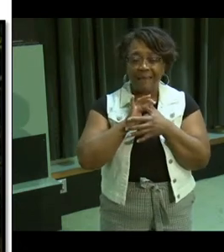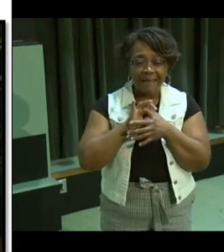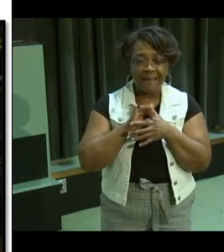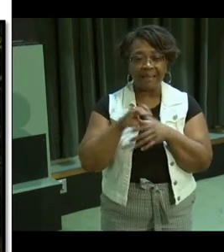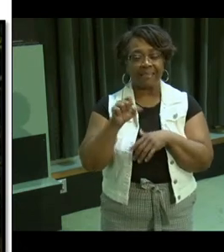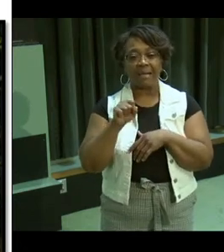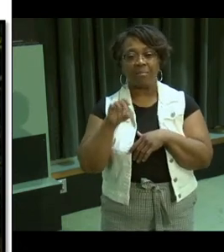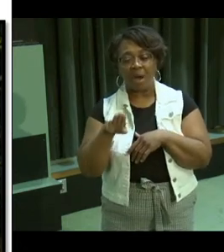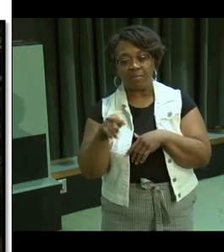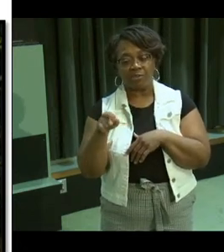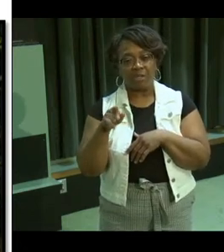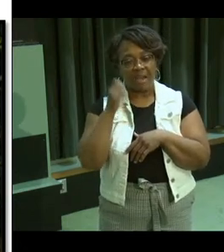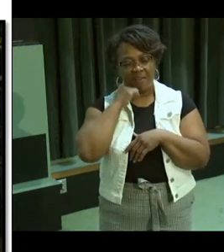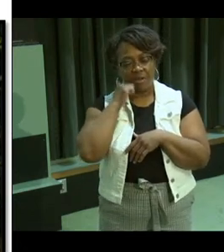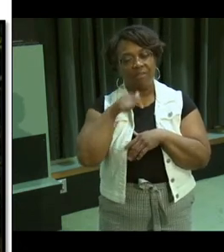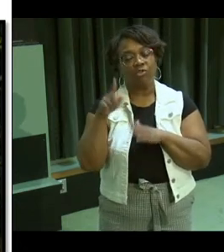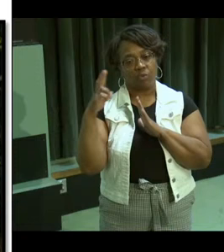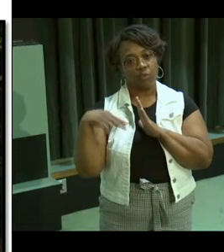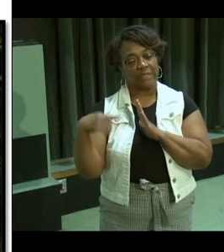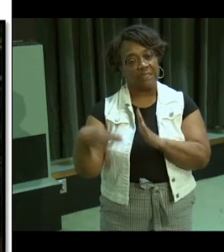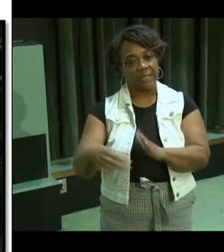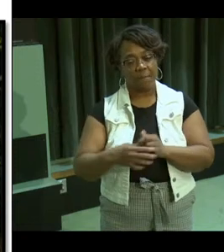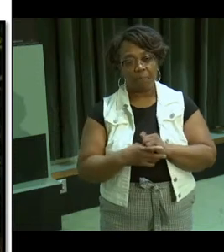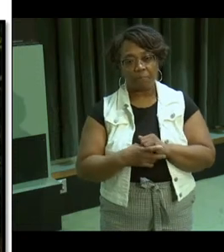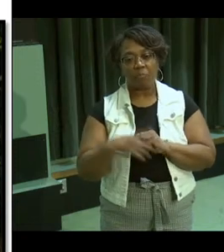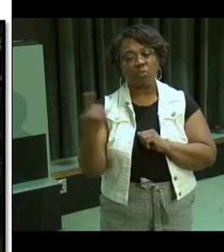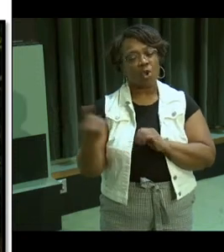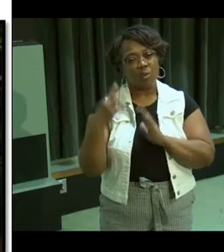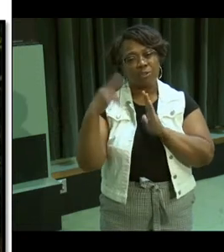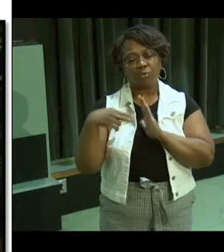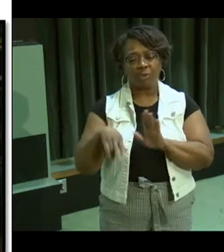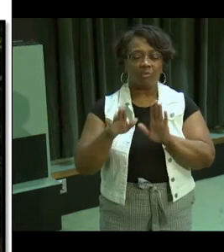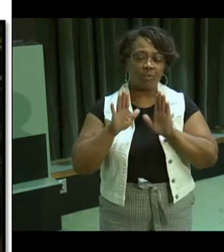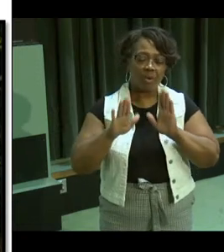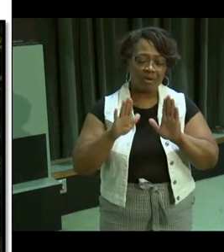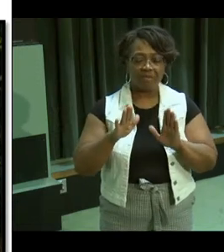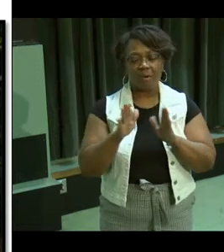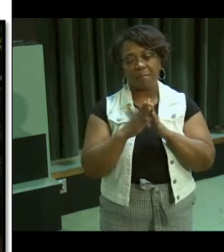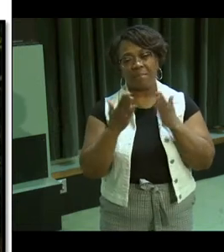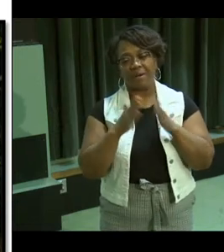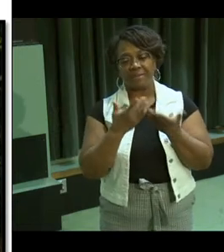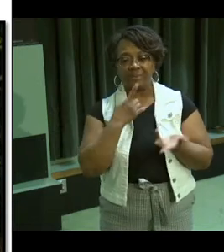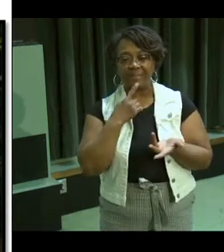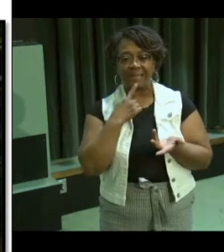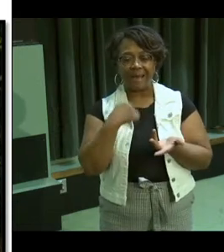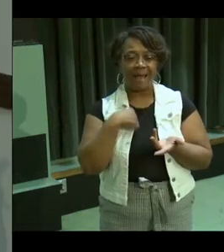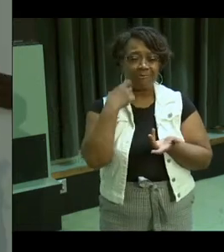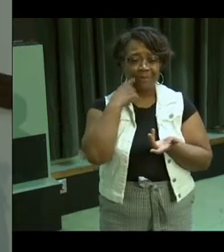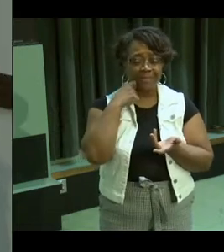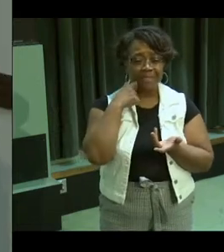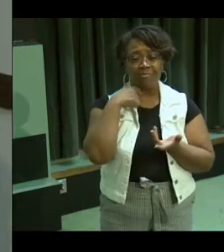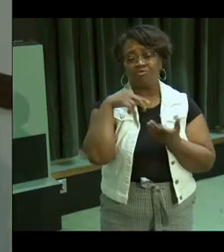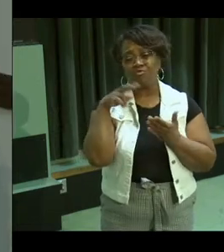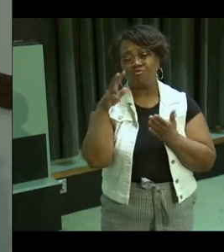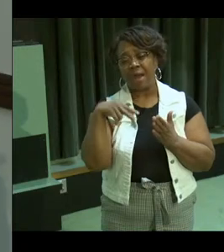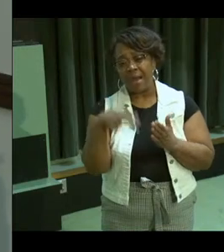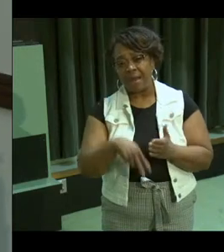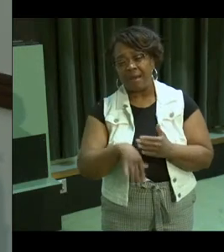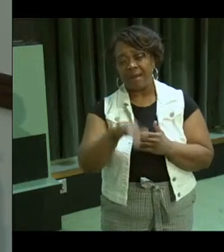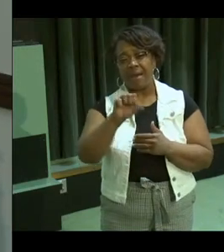Barbara, and she read daily, she would always read these great